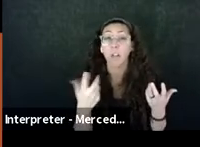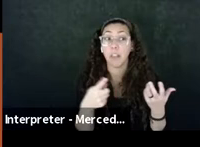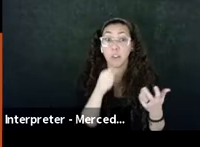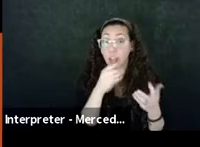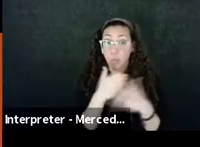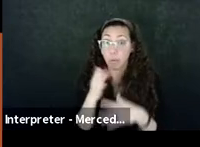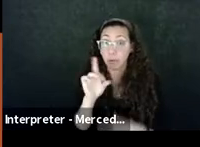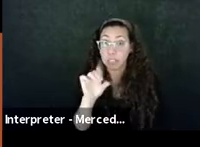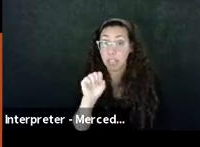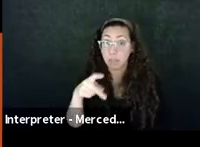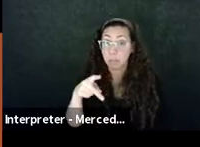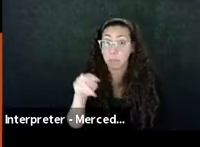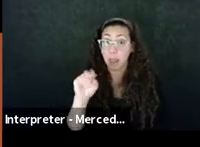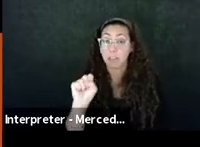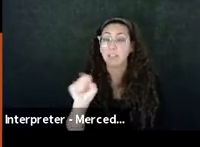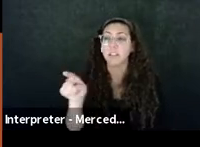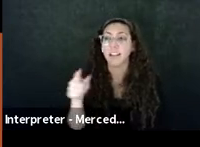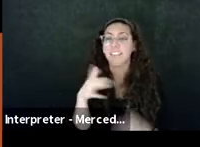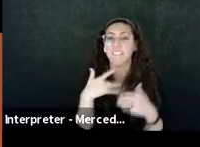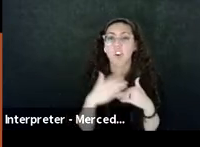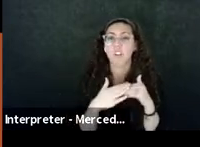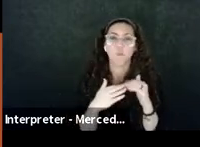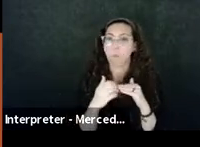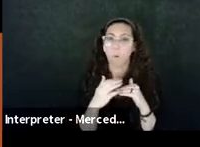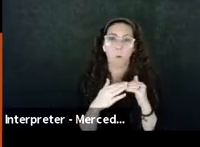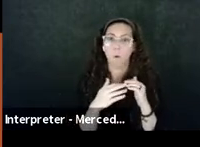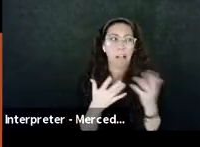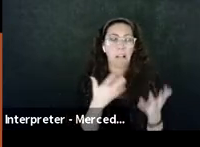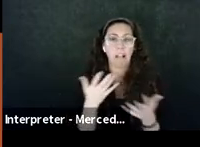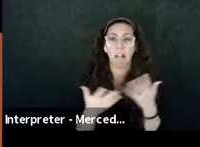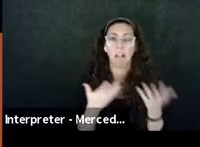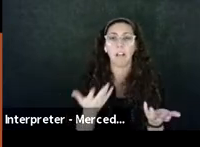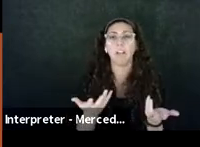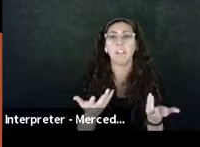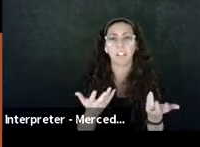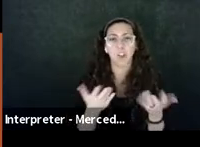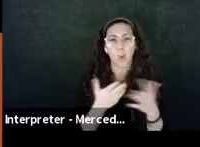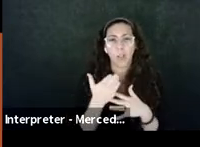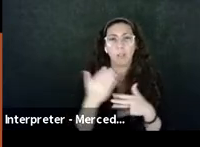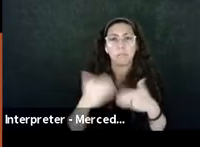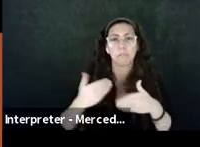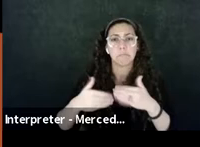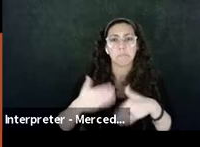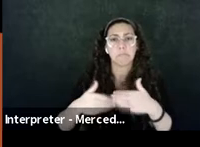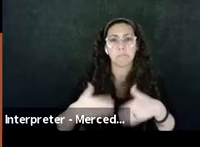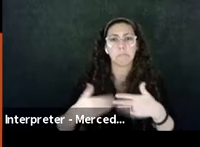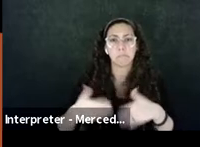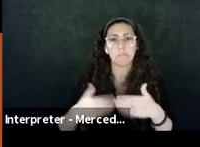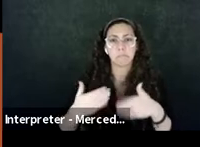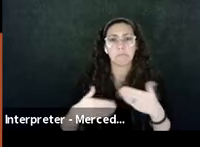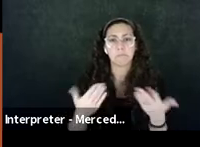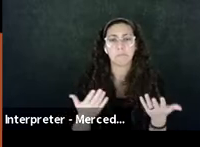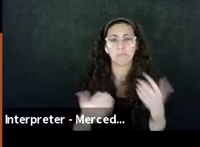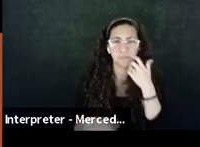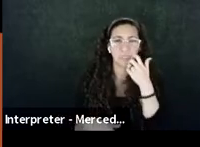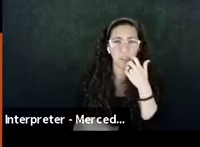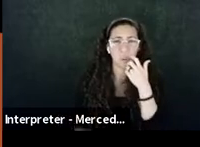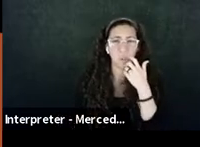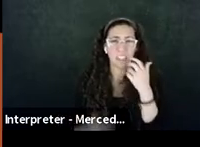Marisol Baca: They feel really uncomfortable, you know, with going through the modes of the bureaucracy of the system. Right, so